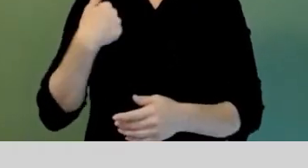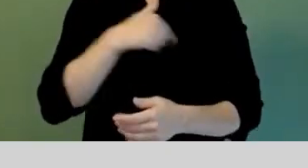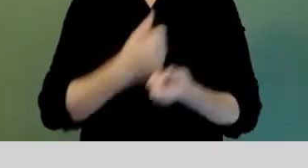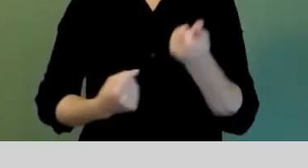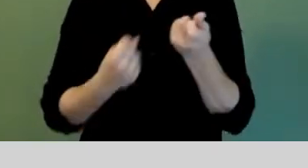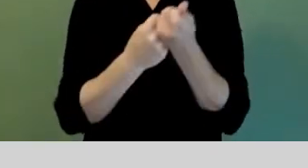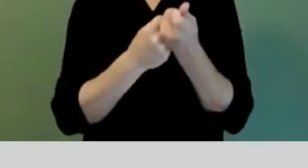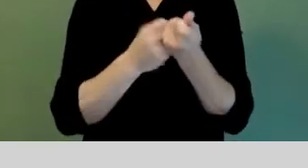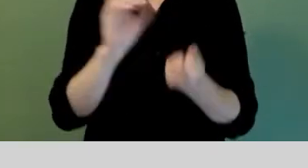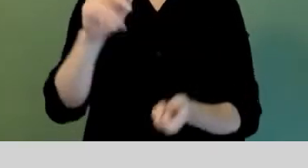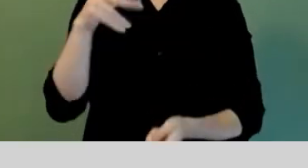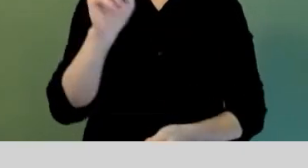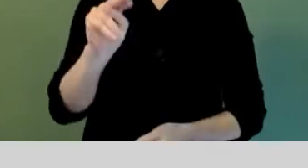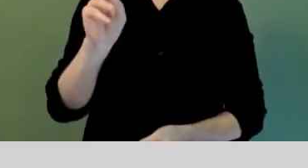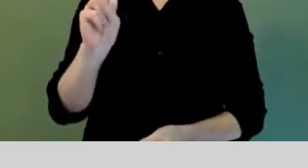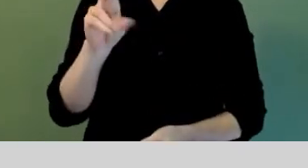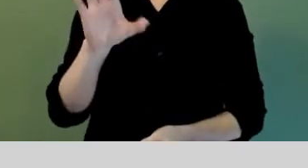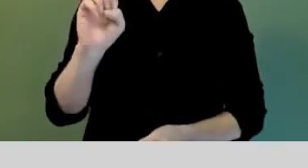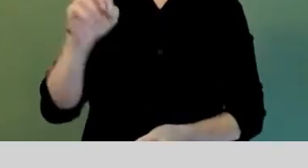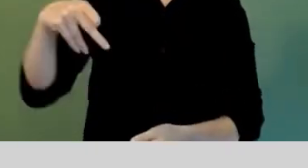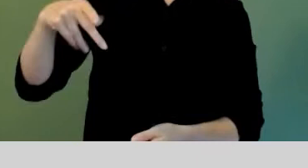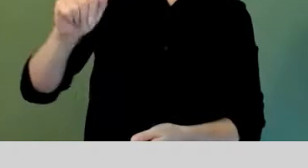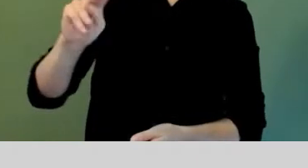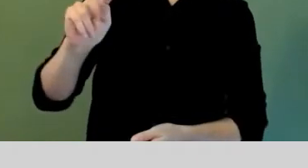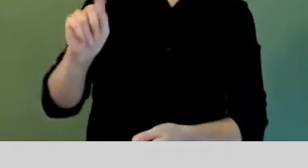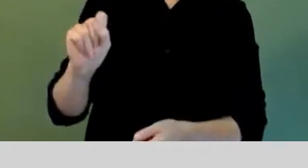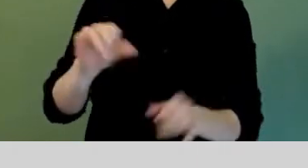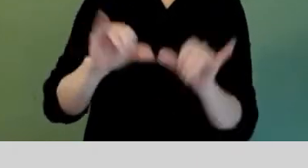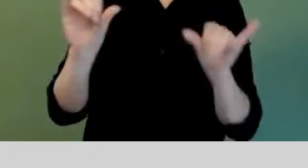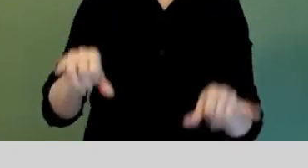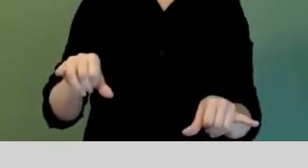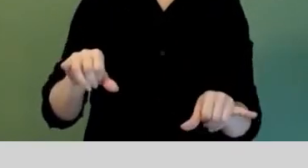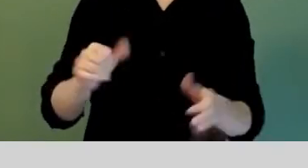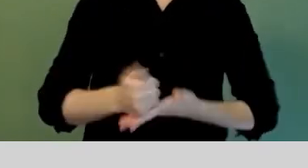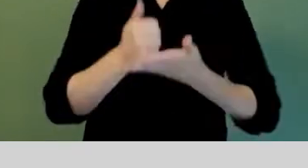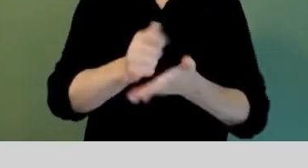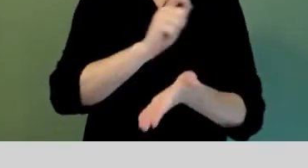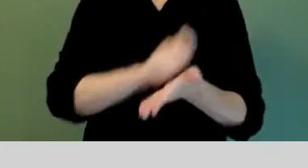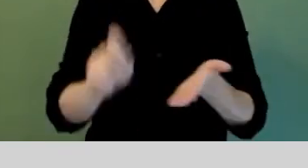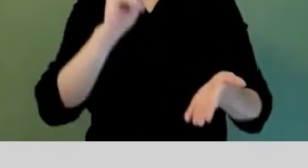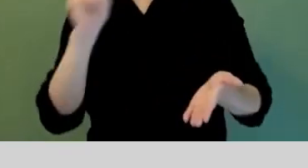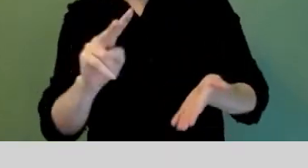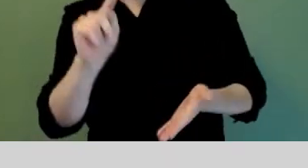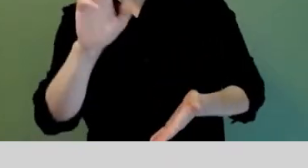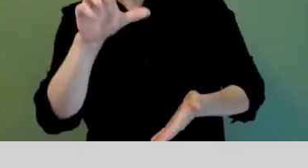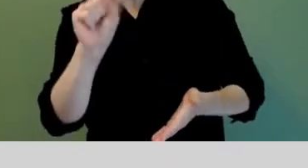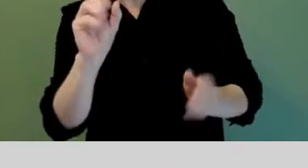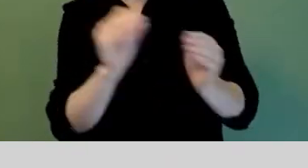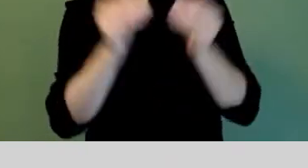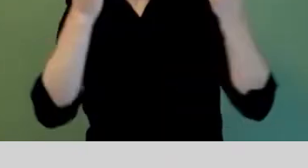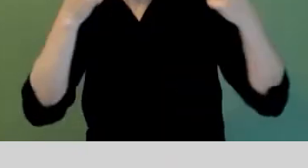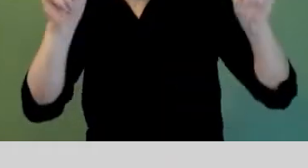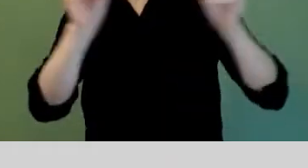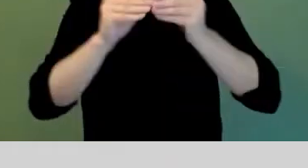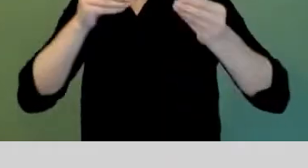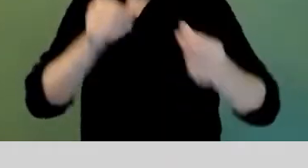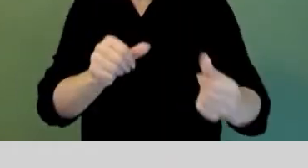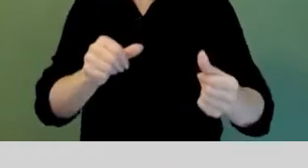which makes it easier to run your favorite Python tools more effectively and more efficiently. Internally in Pants, we use decorators a lot